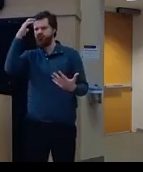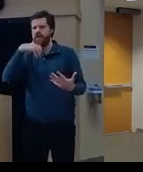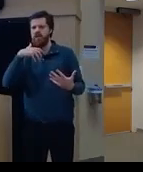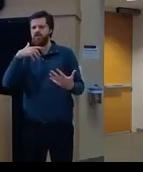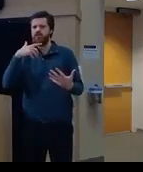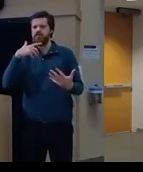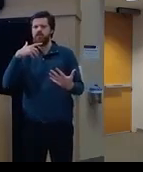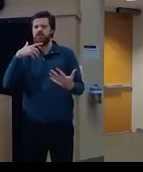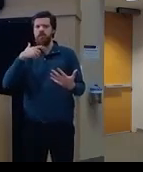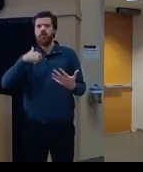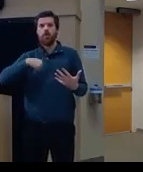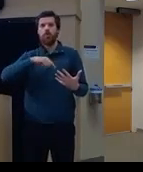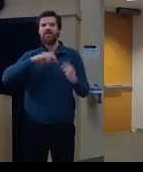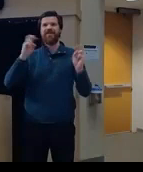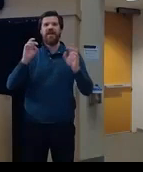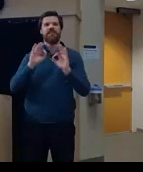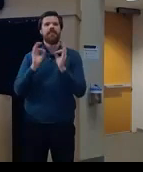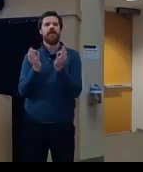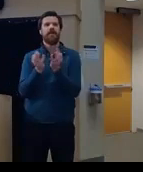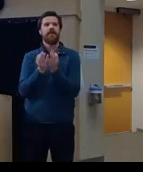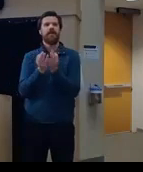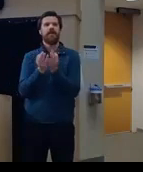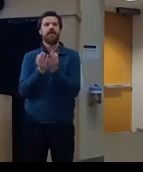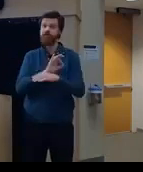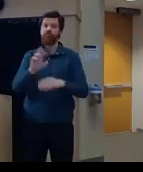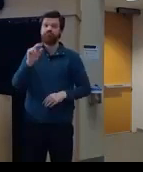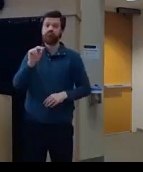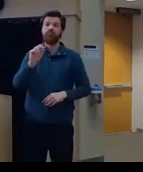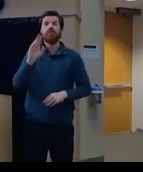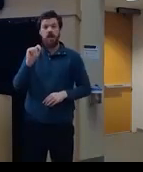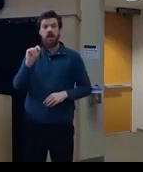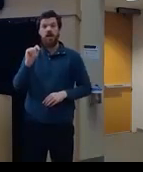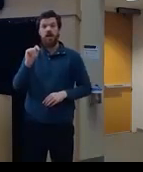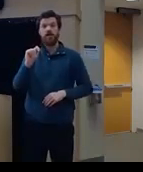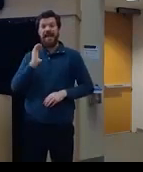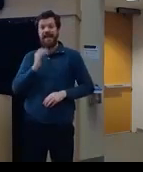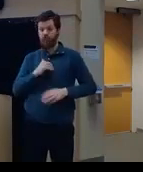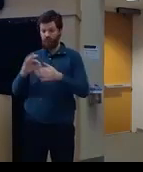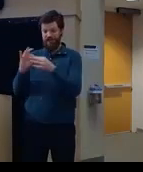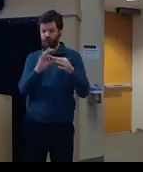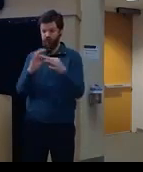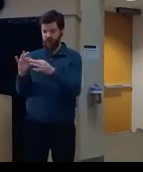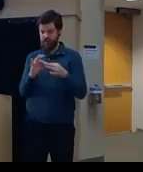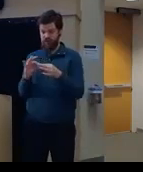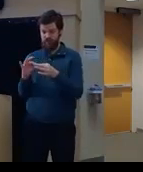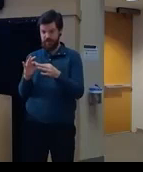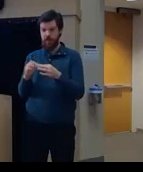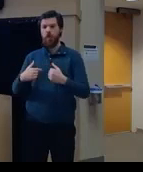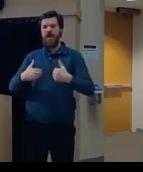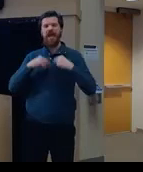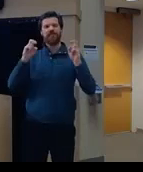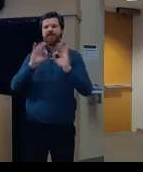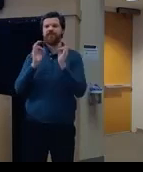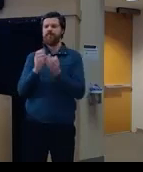We Are Family a dysfunctional family but given the length of our relationship we have family Dynamics